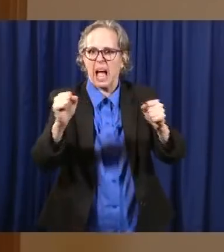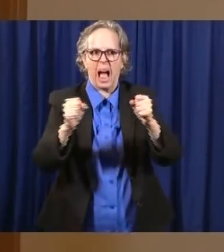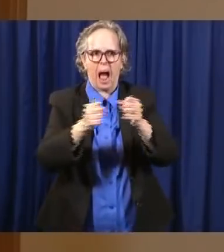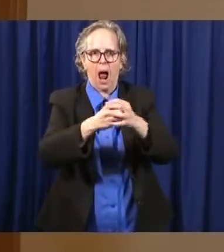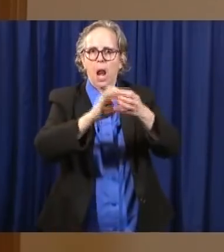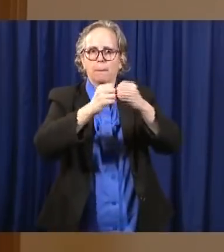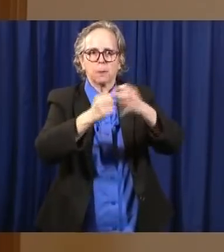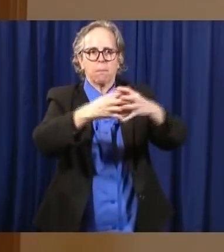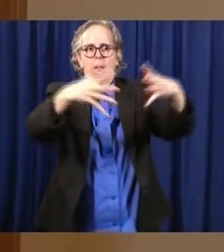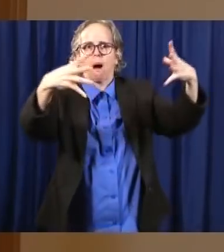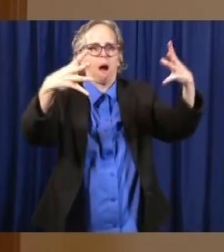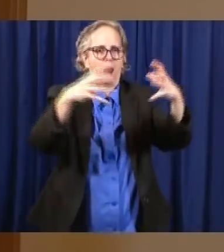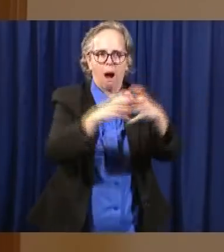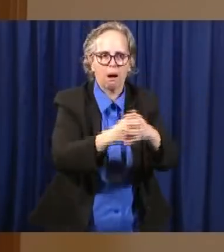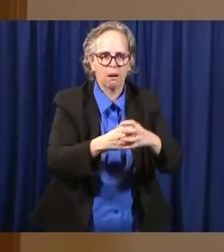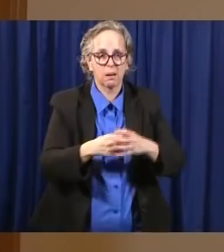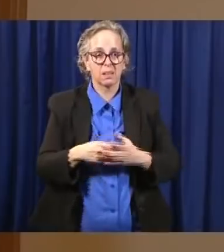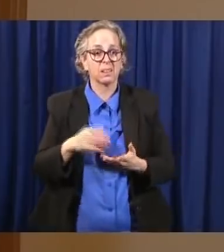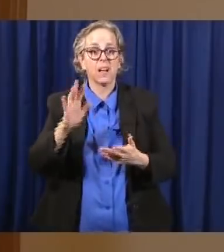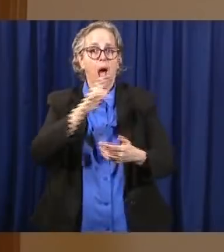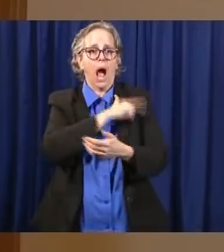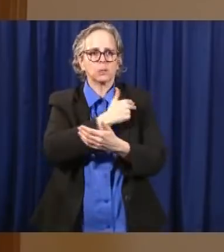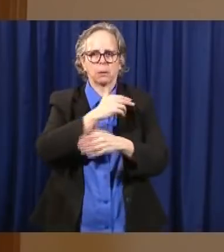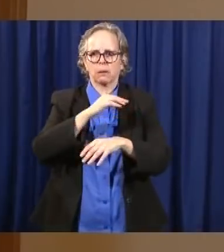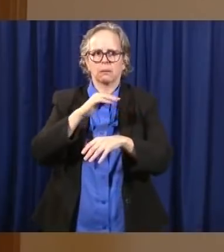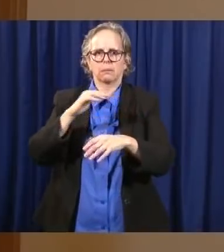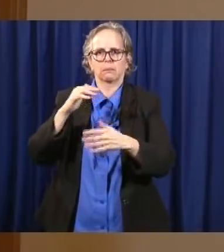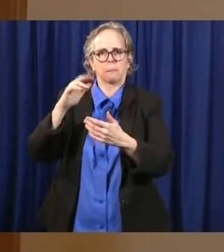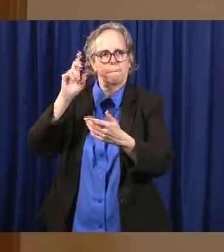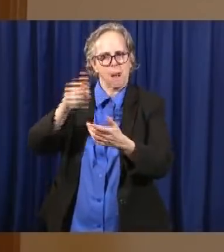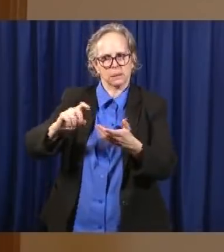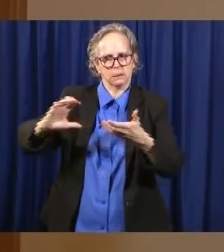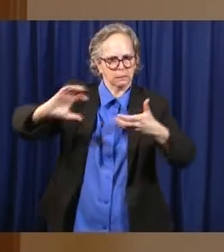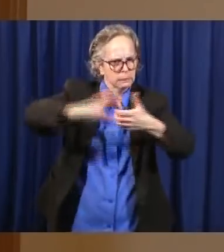AROUND NURSING HOMES, AND PRISONS. THESE ARE HOT SPOTS THAT WILL